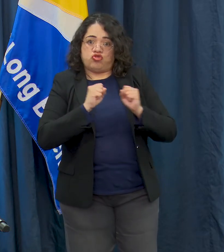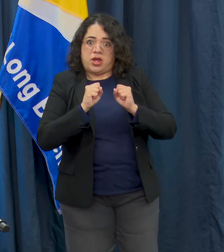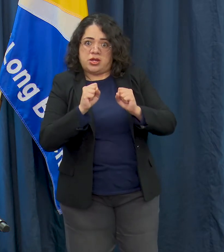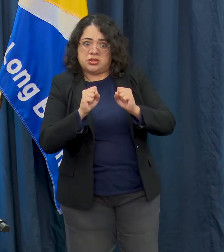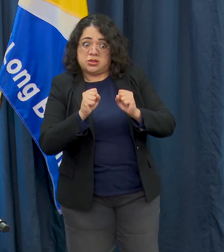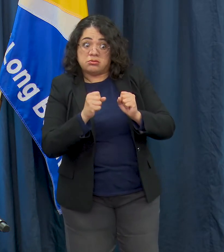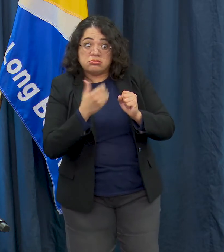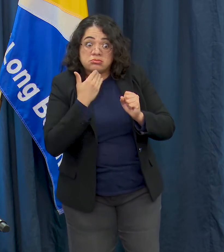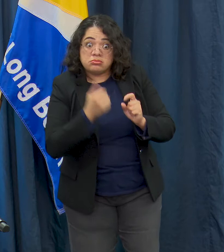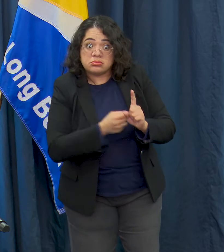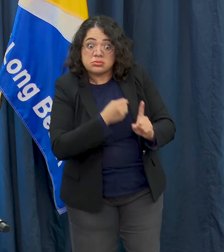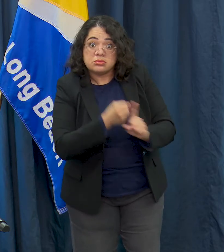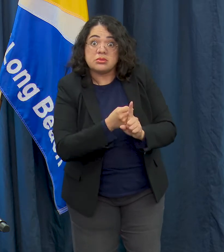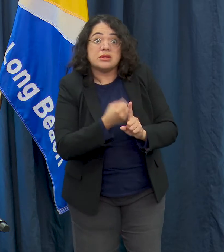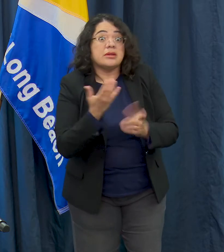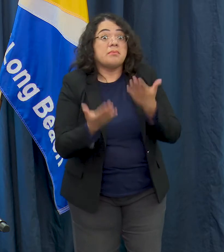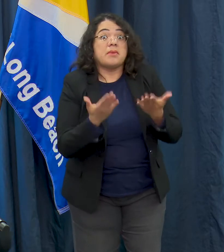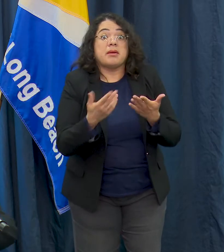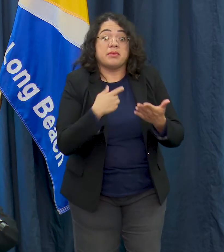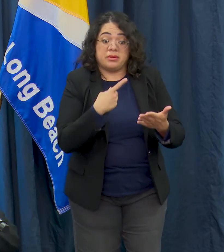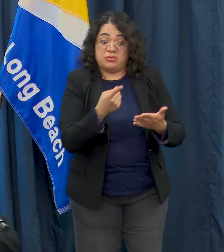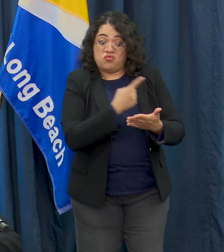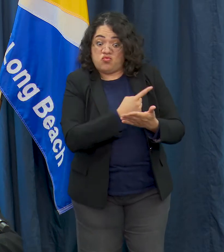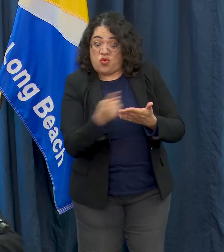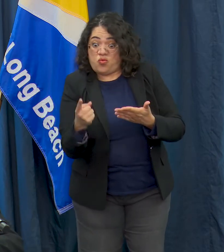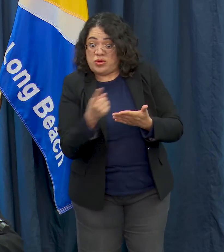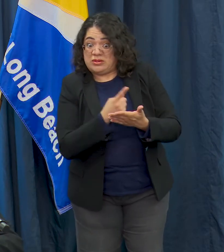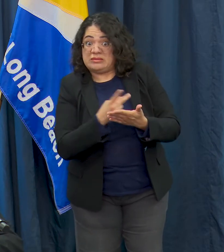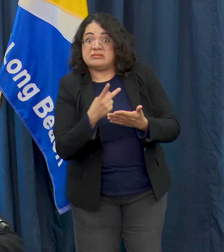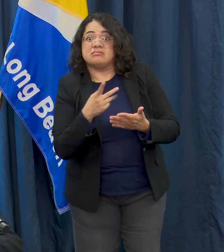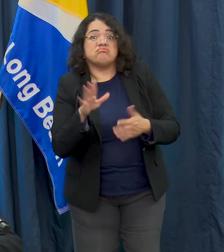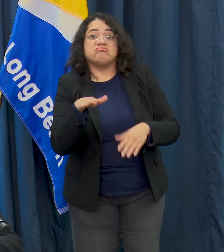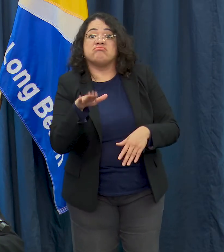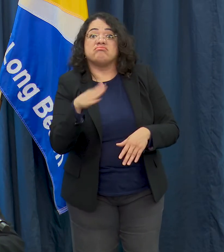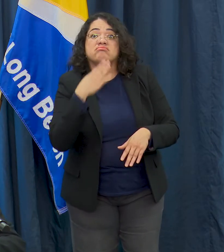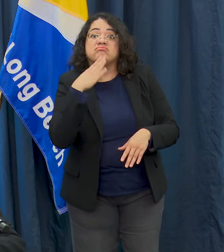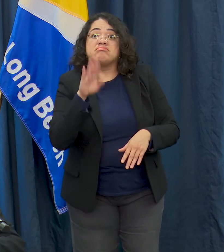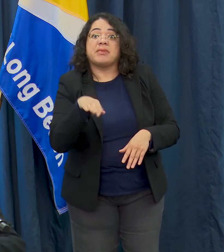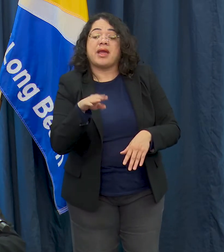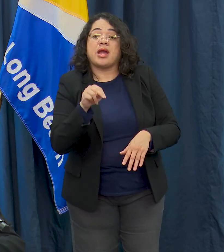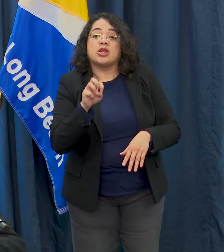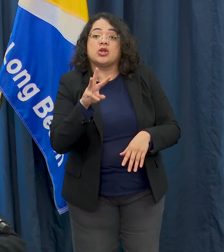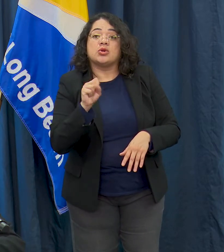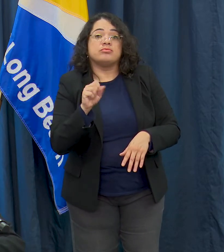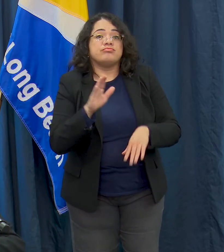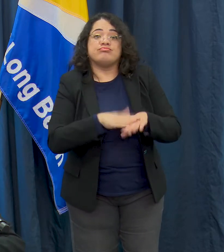just the tiny amount that we did will have real negative consequences in a